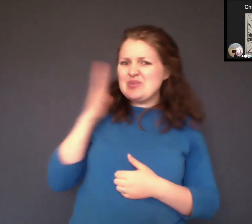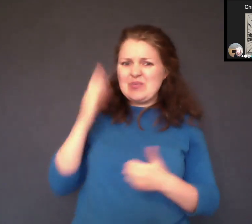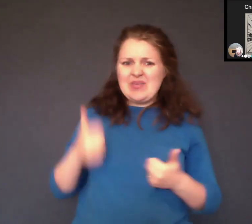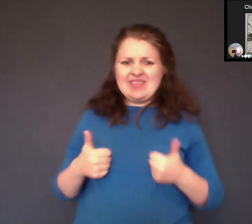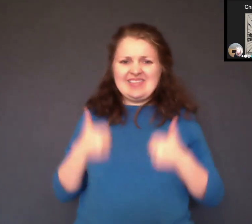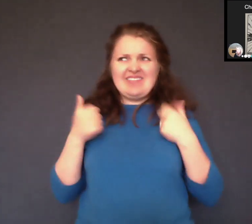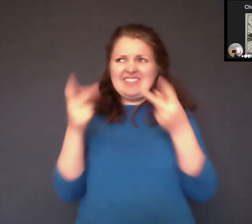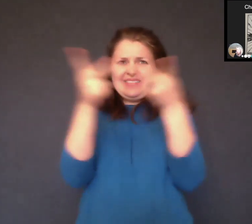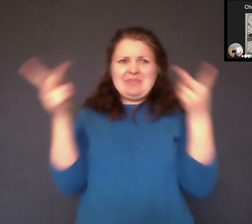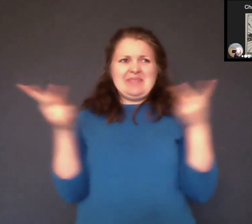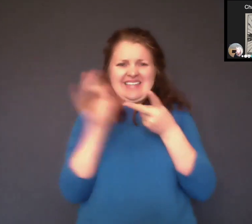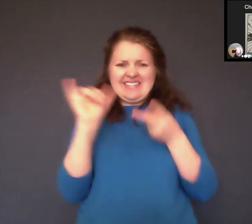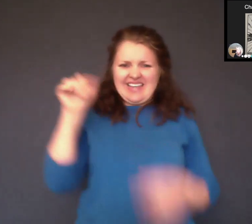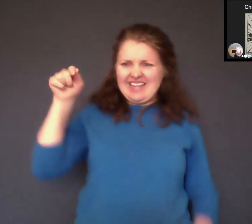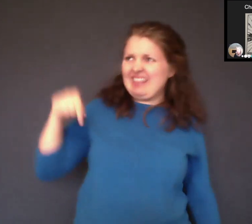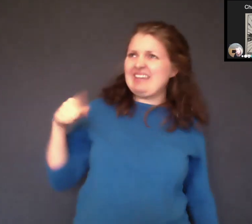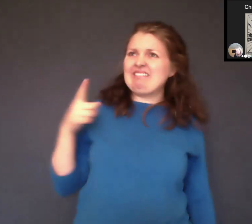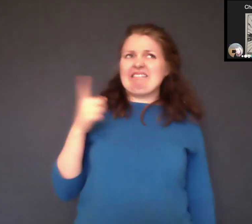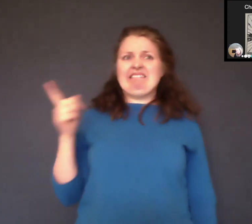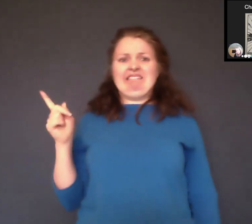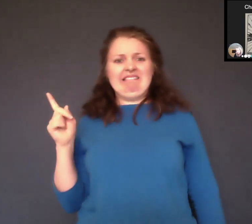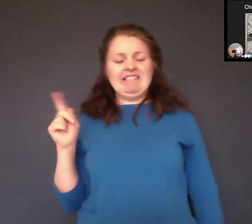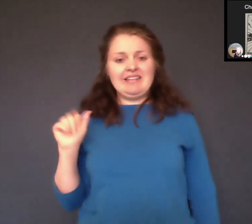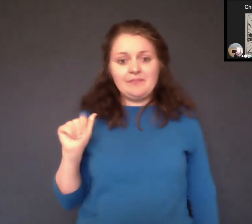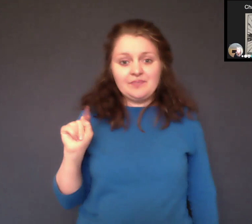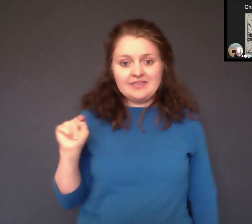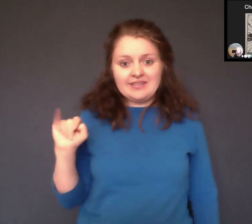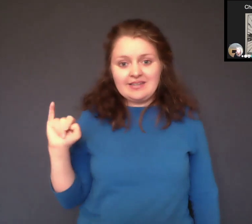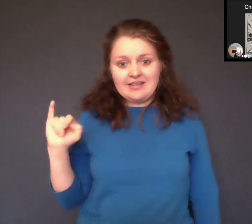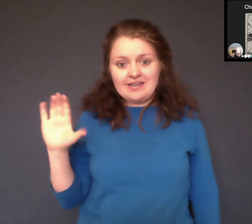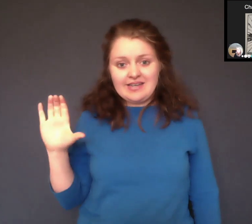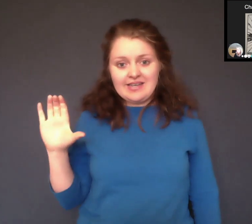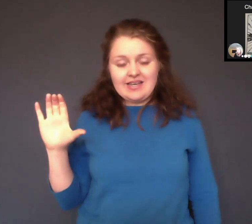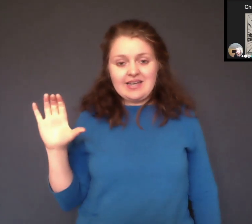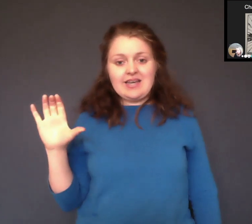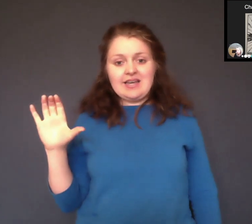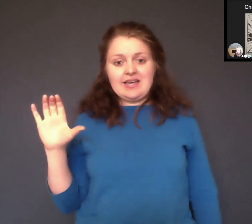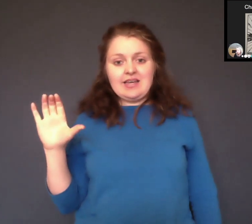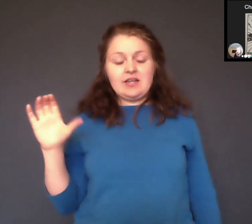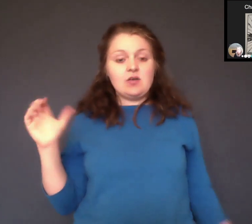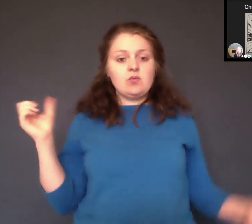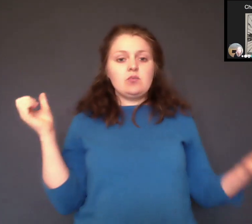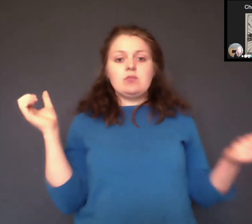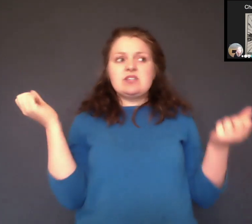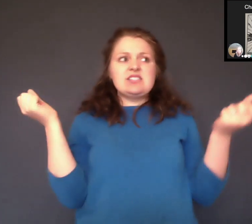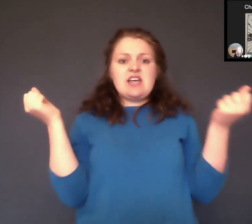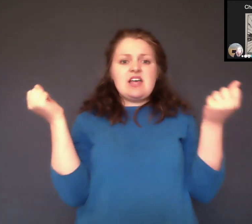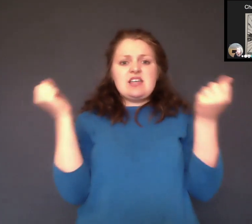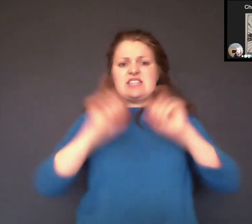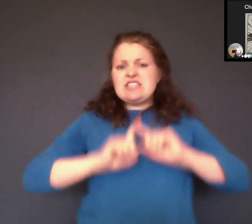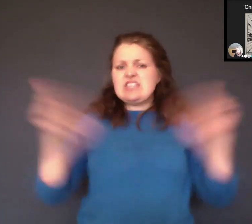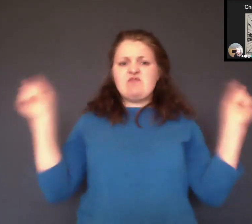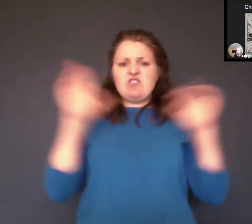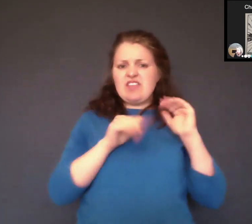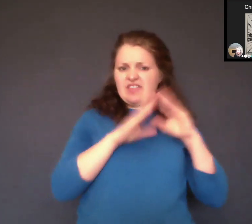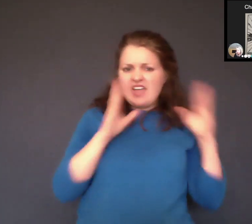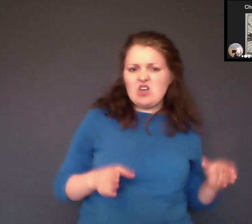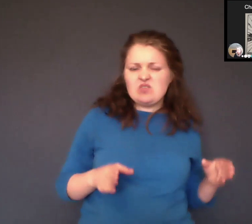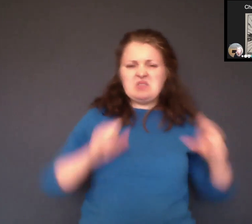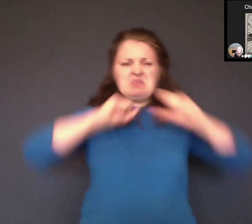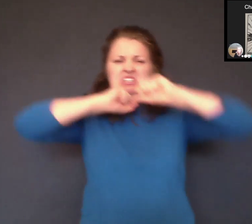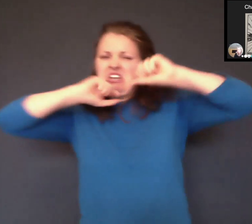them the addict was the attic was all the house was not filthy murky and cobwebbed